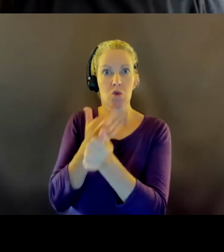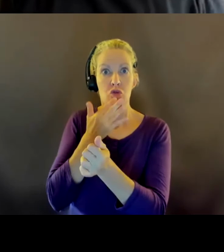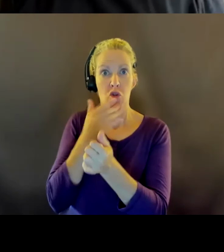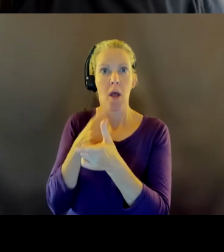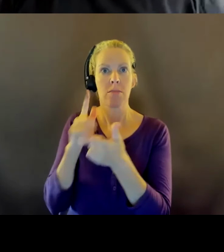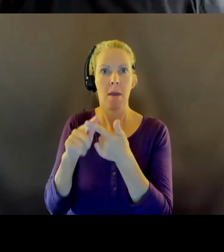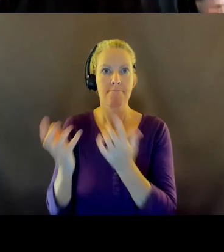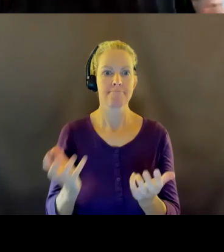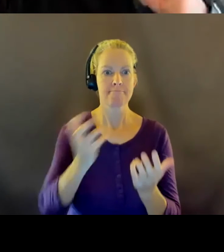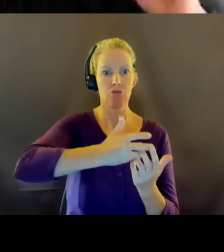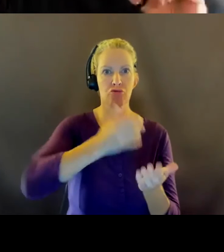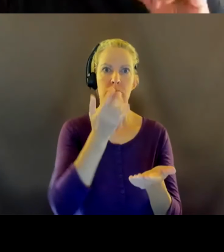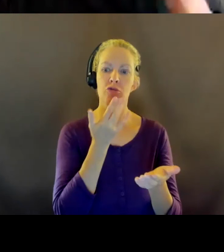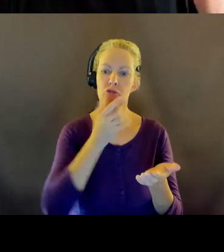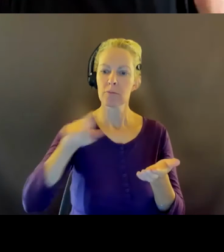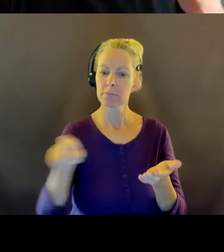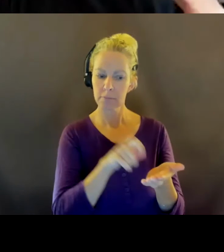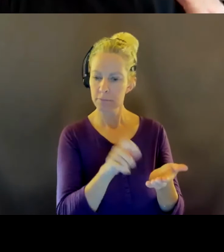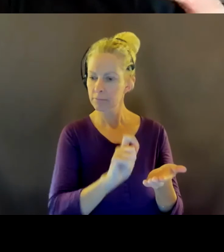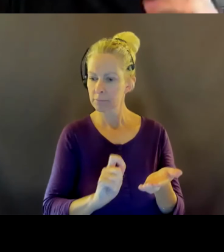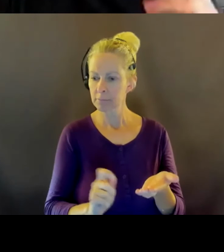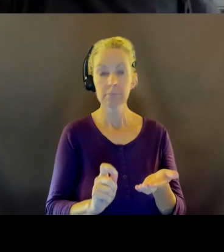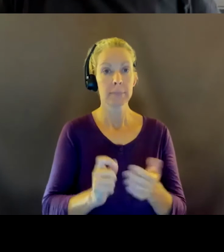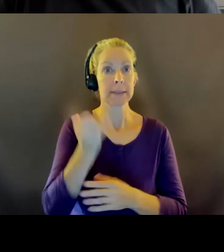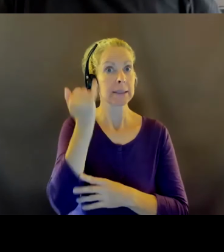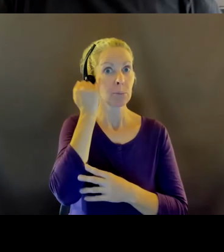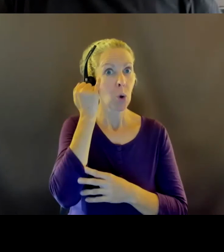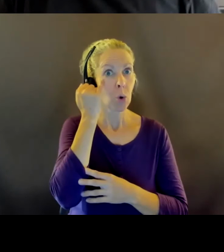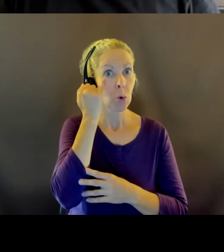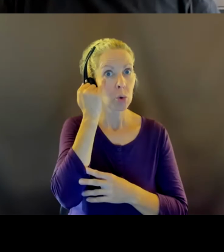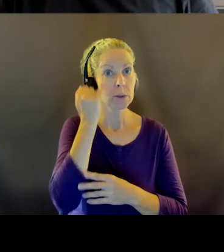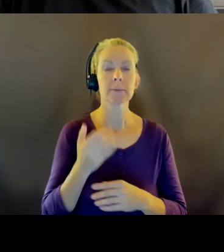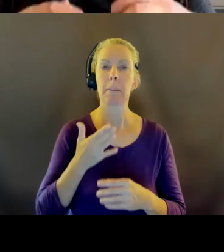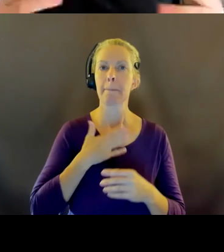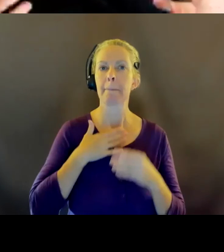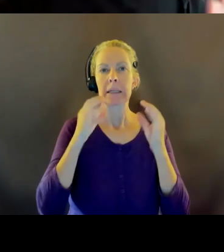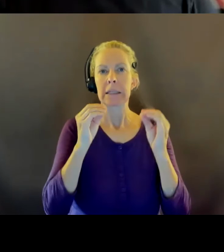If the test had been different, let's say my teacher knew a little bit more than she